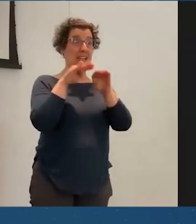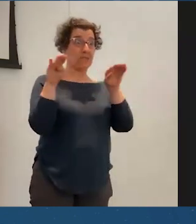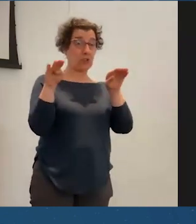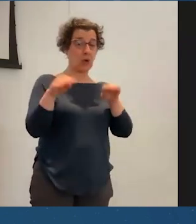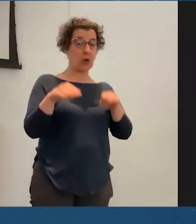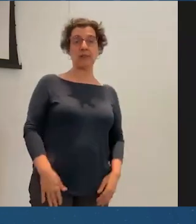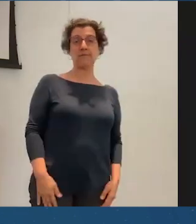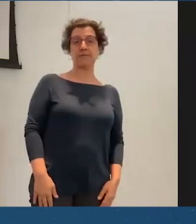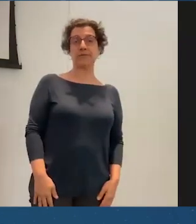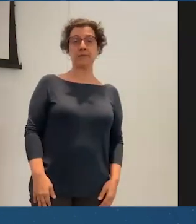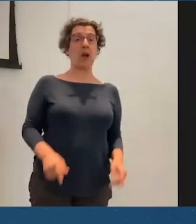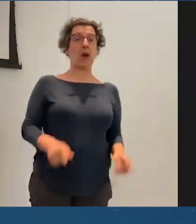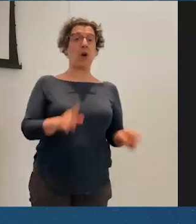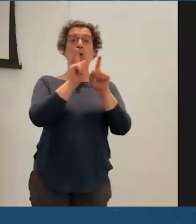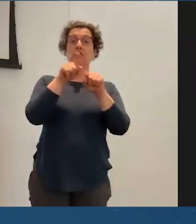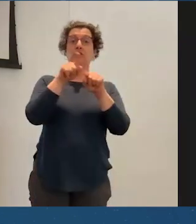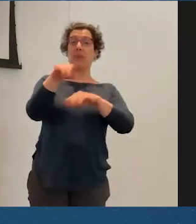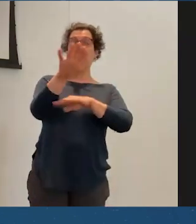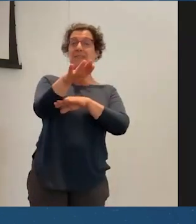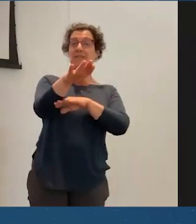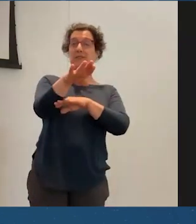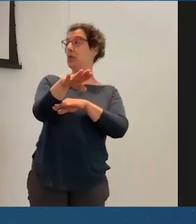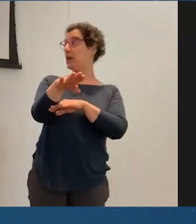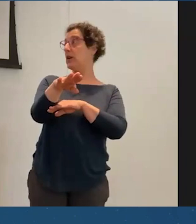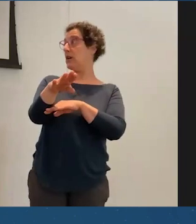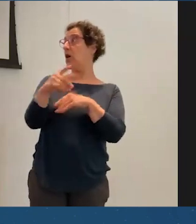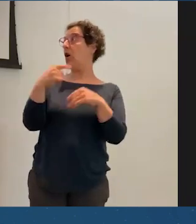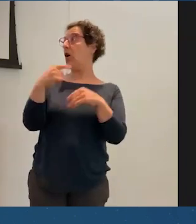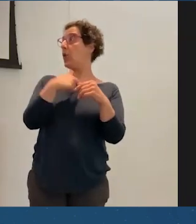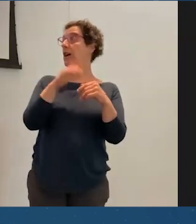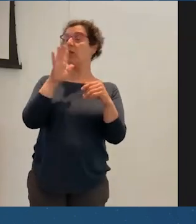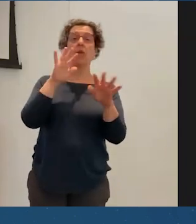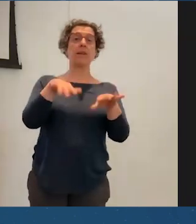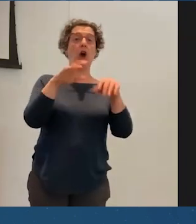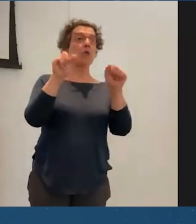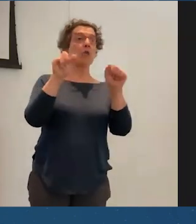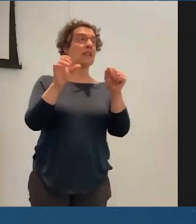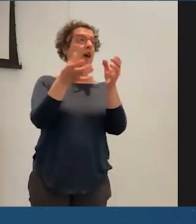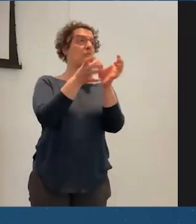And then this afternoon, we will be hosting a breakout to dive